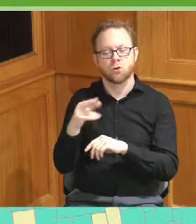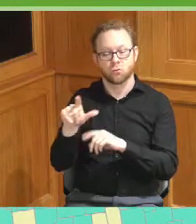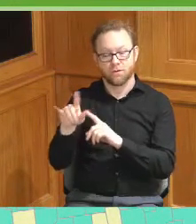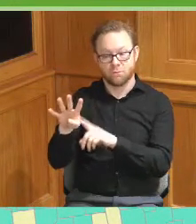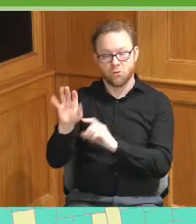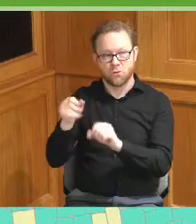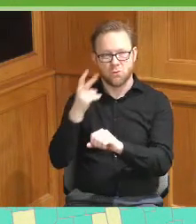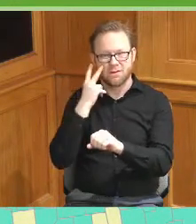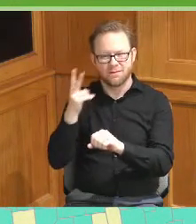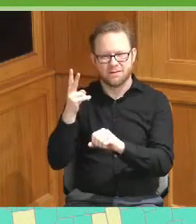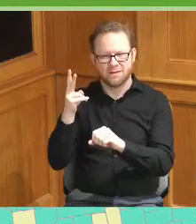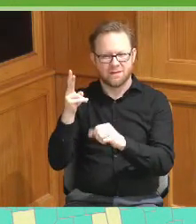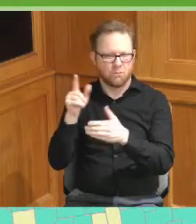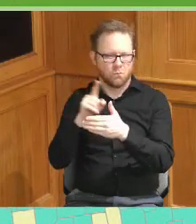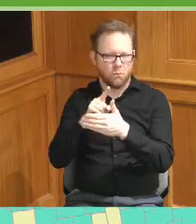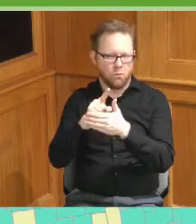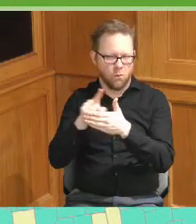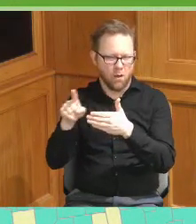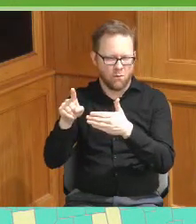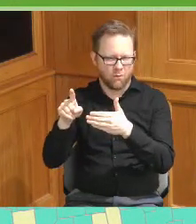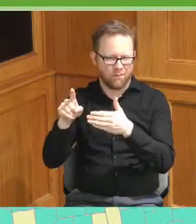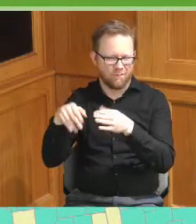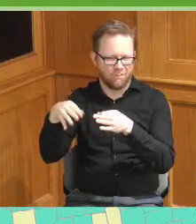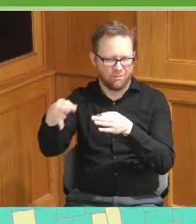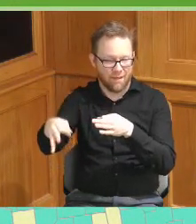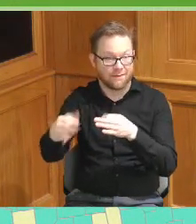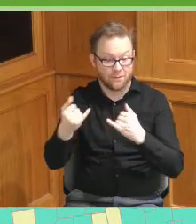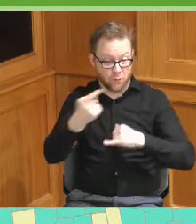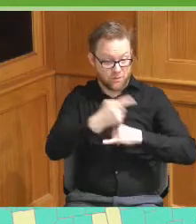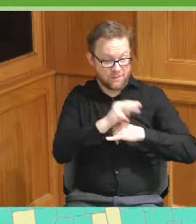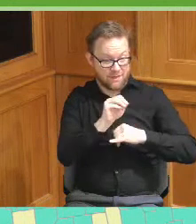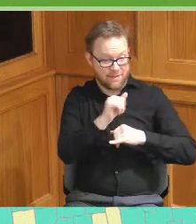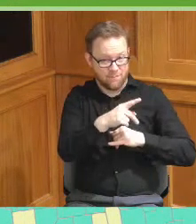a week late if you were to look at today's map which came out shortly after I published